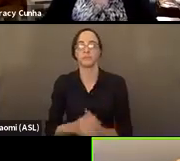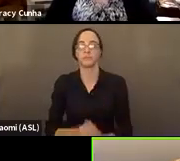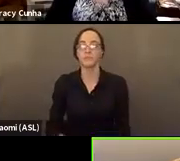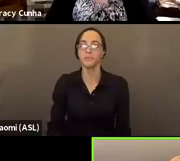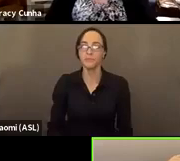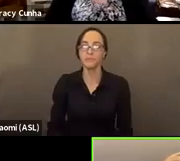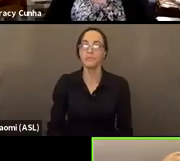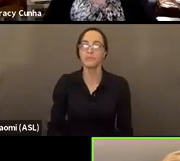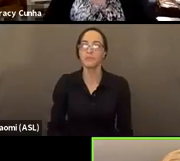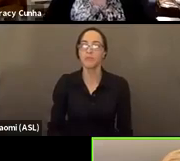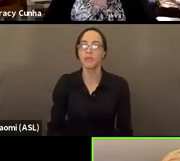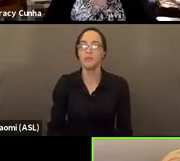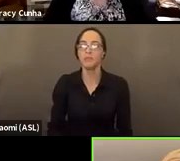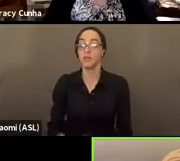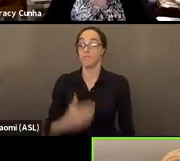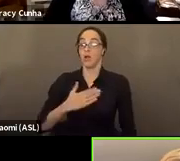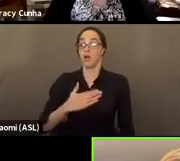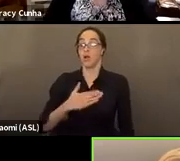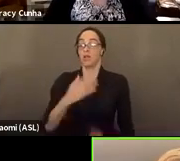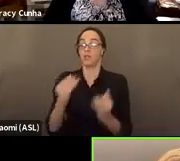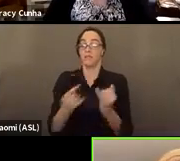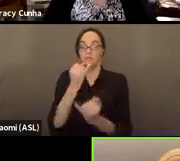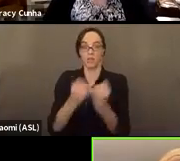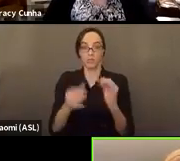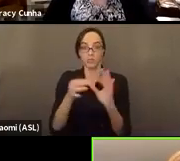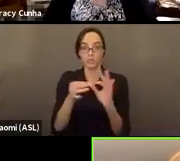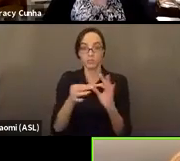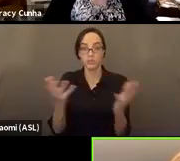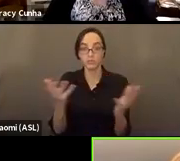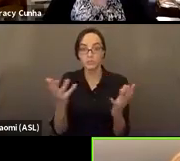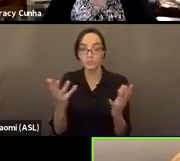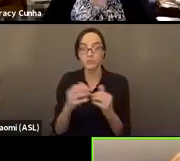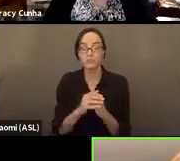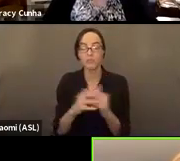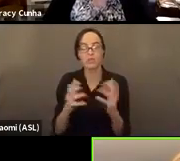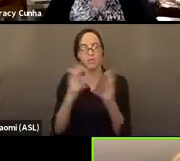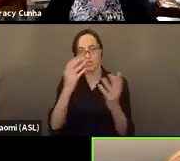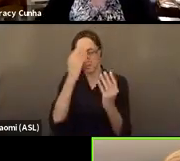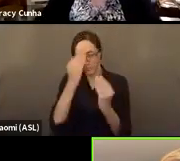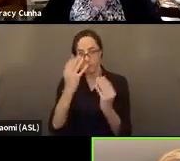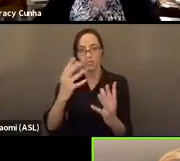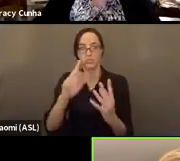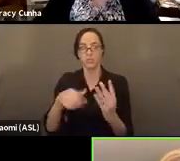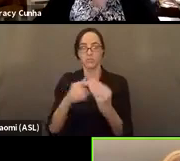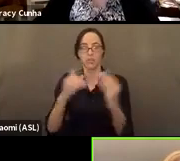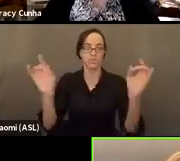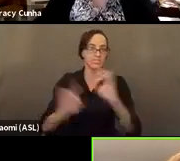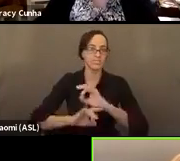my final comments is that there's a lot of information about disaster preparedness everything